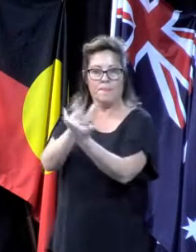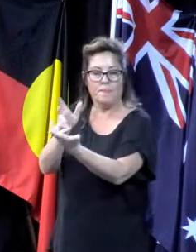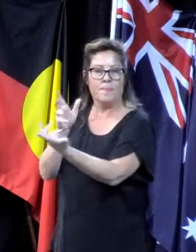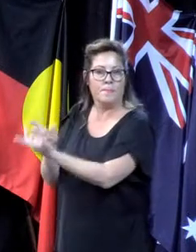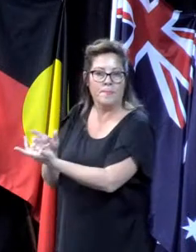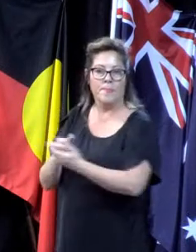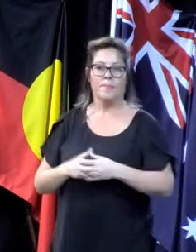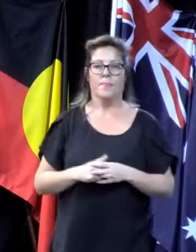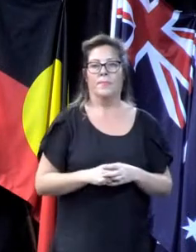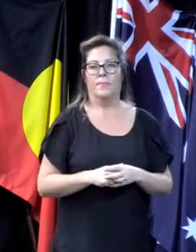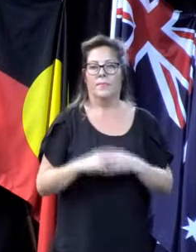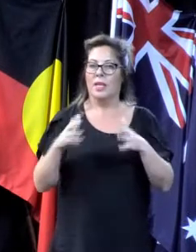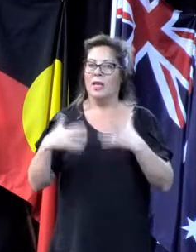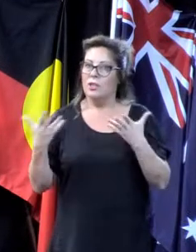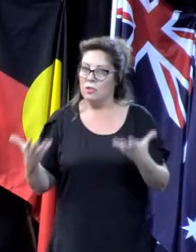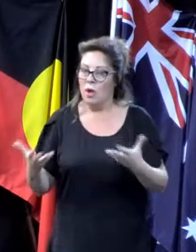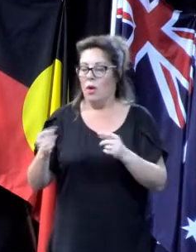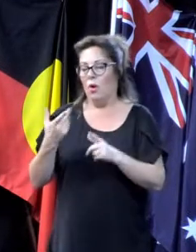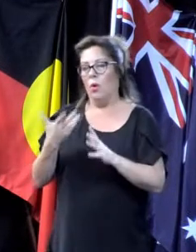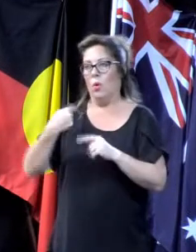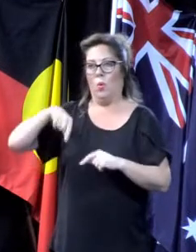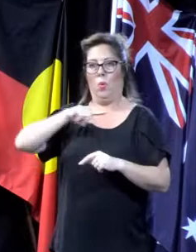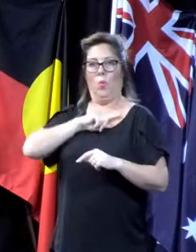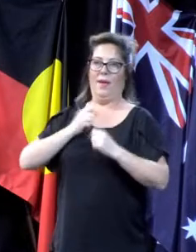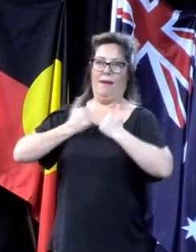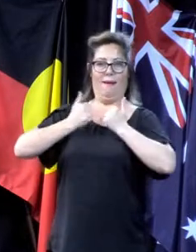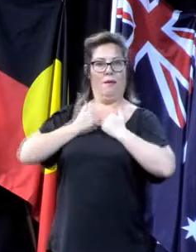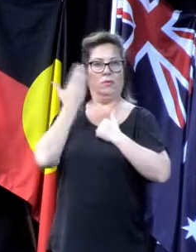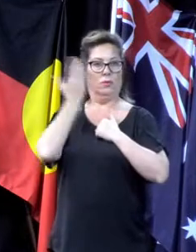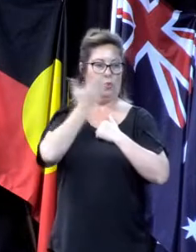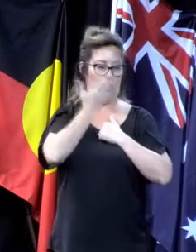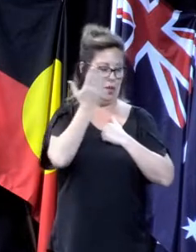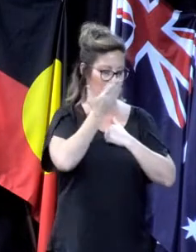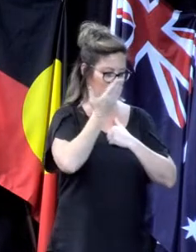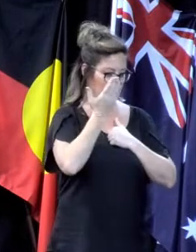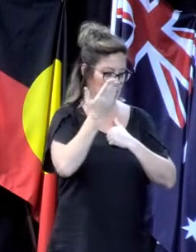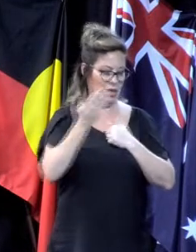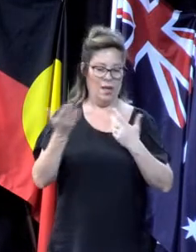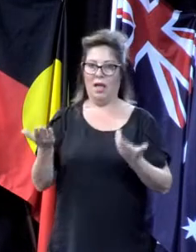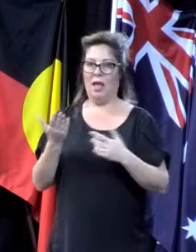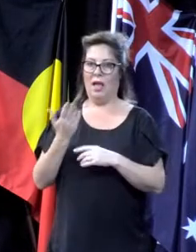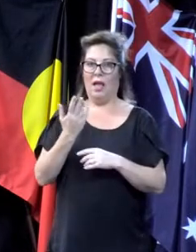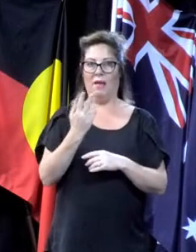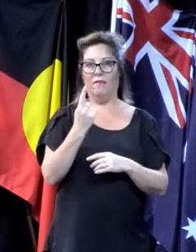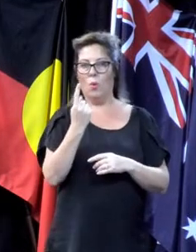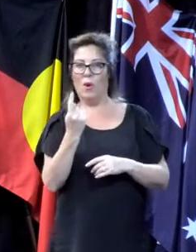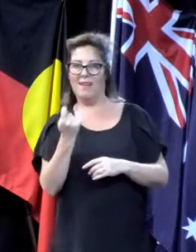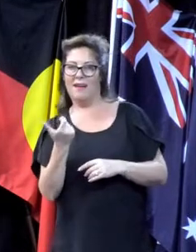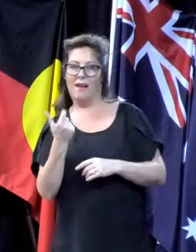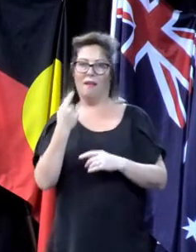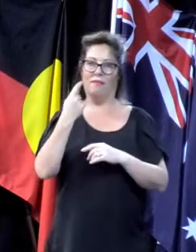So, we are a school that is 1.5 hour's drive north of Townsville.